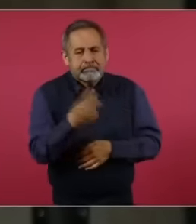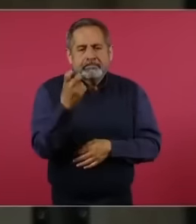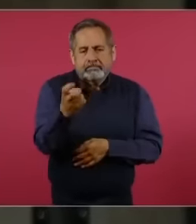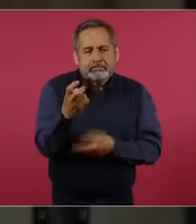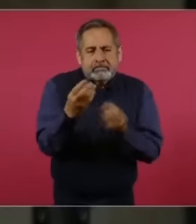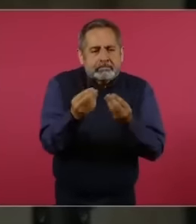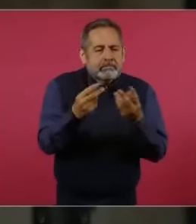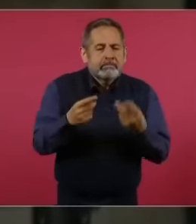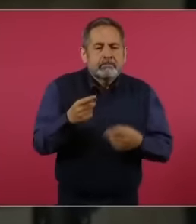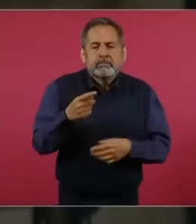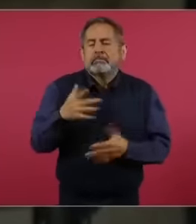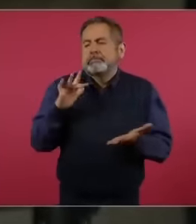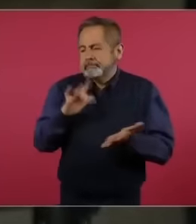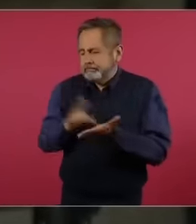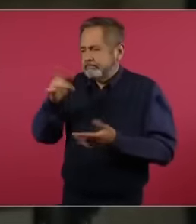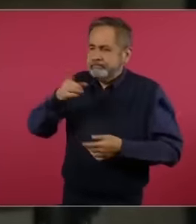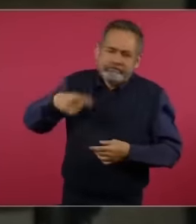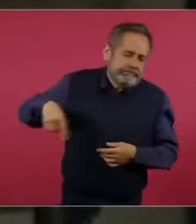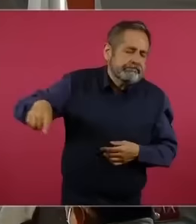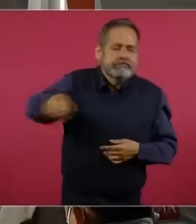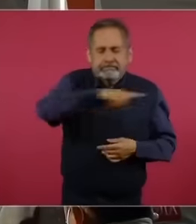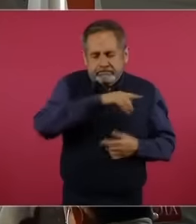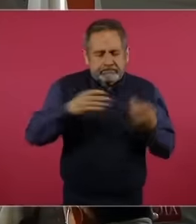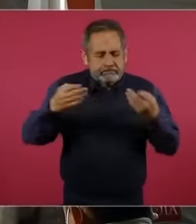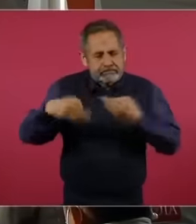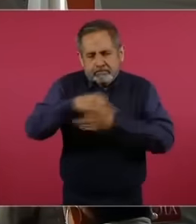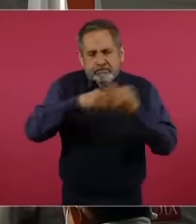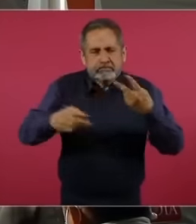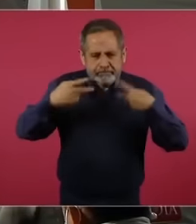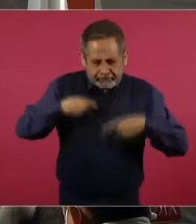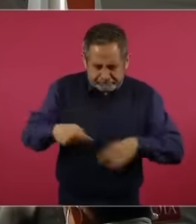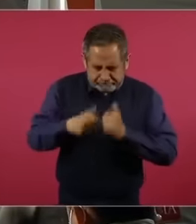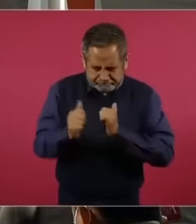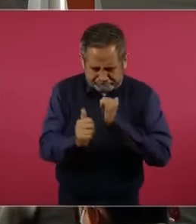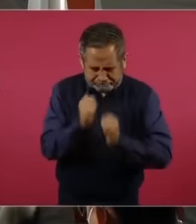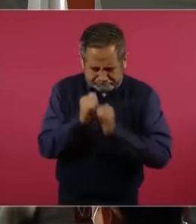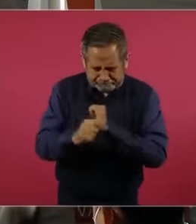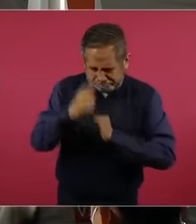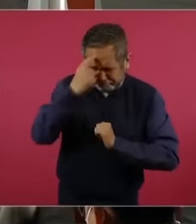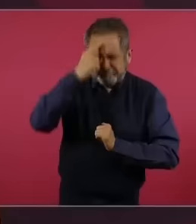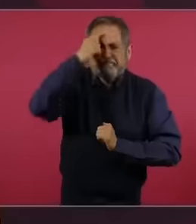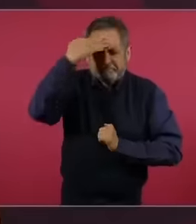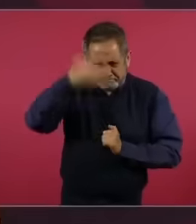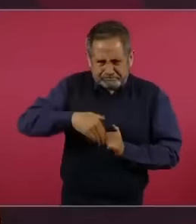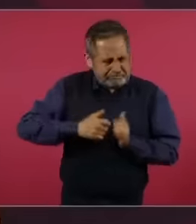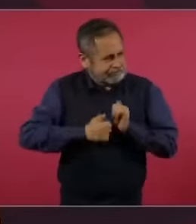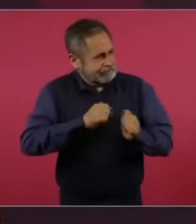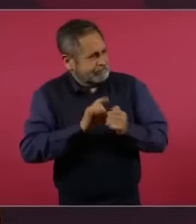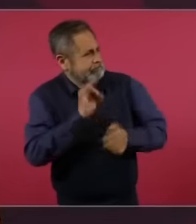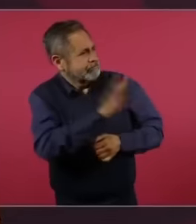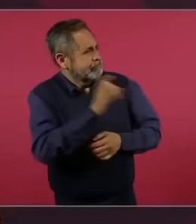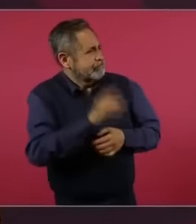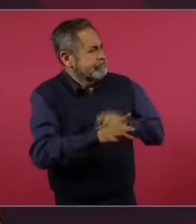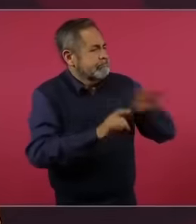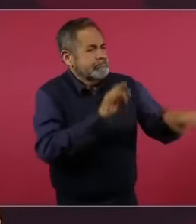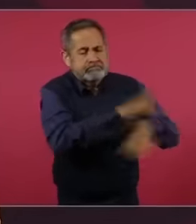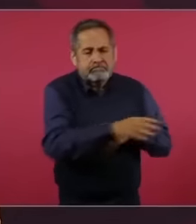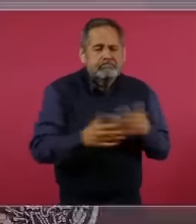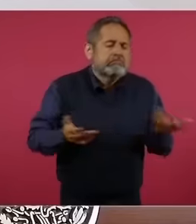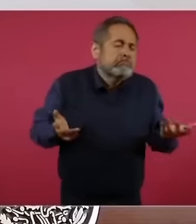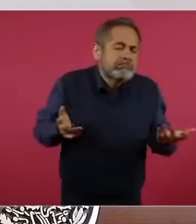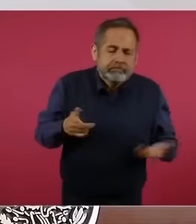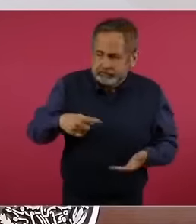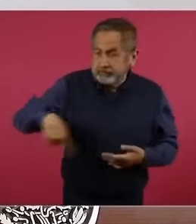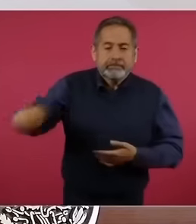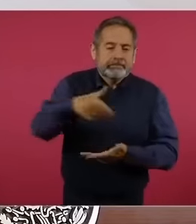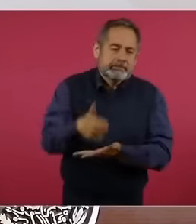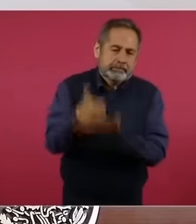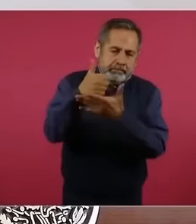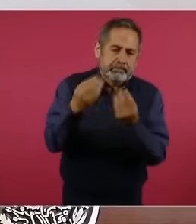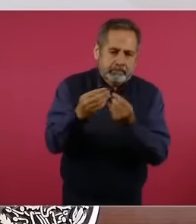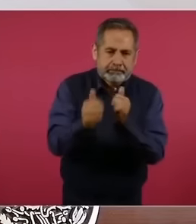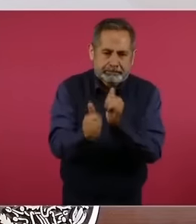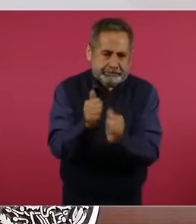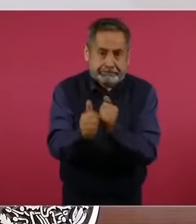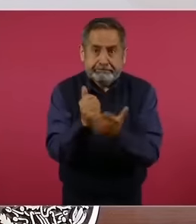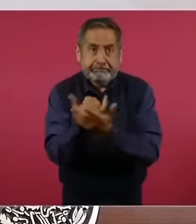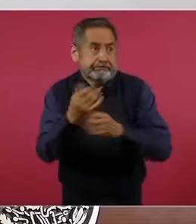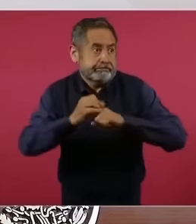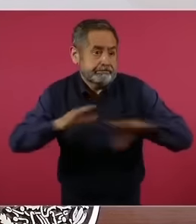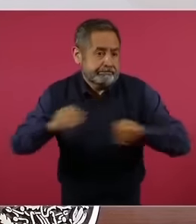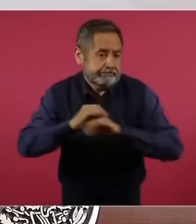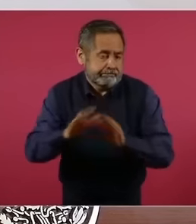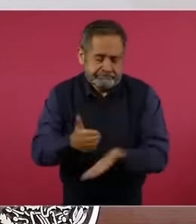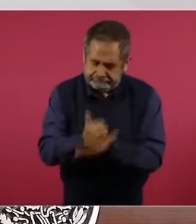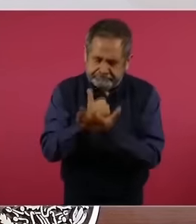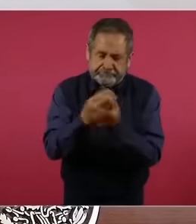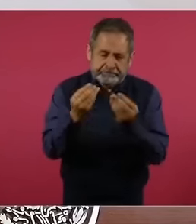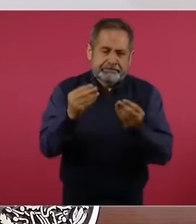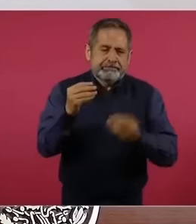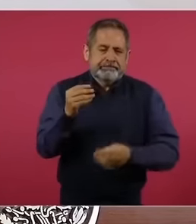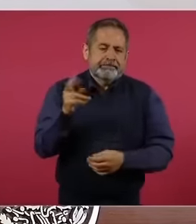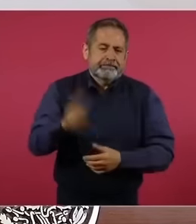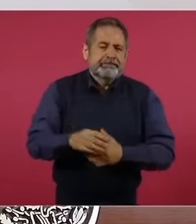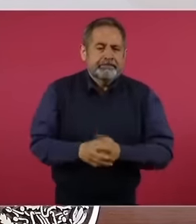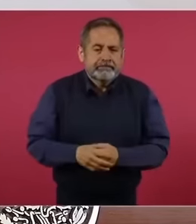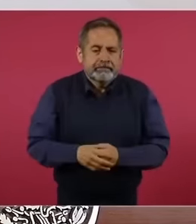thanks to all those who interact on social networks, they help a lot, a lot of caricaturists,